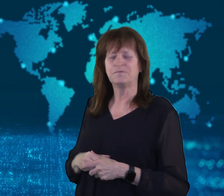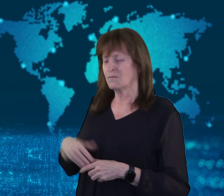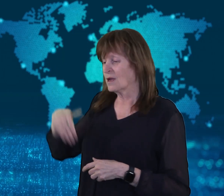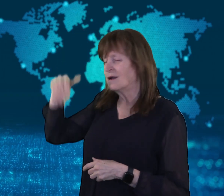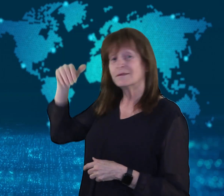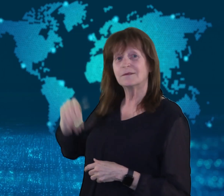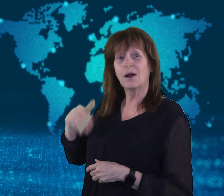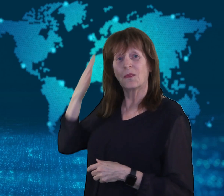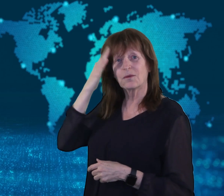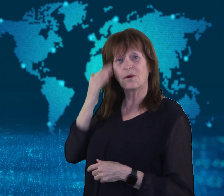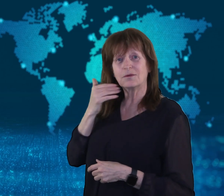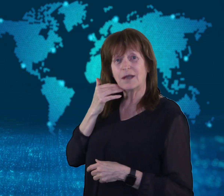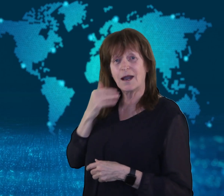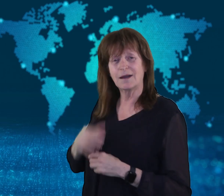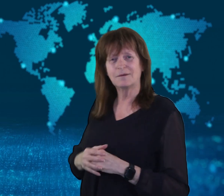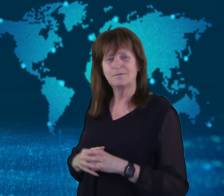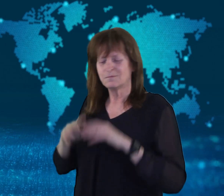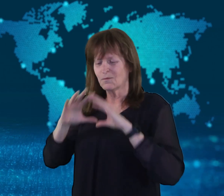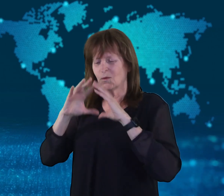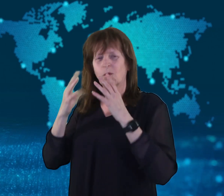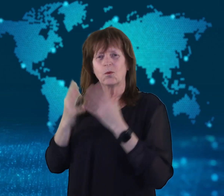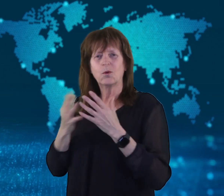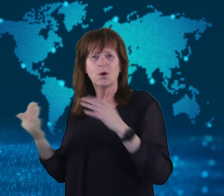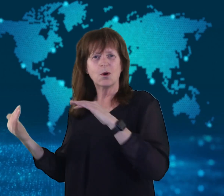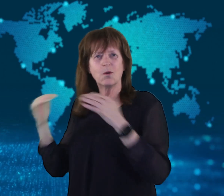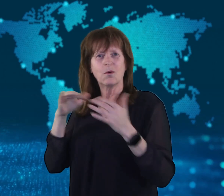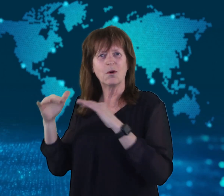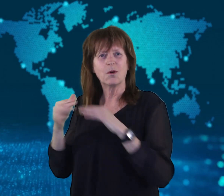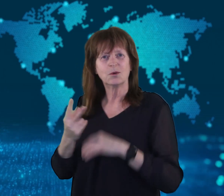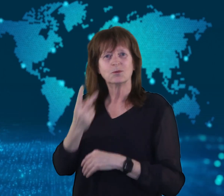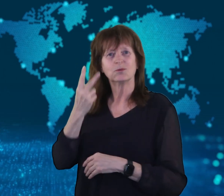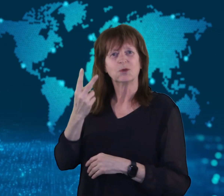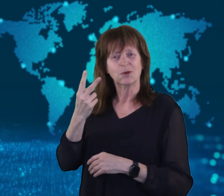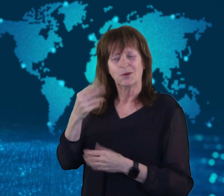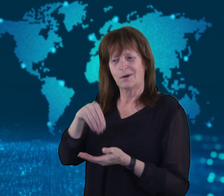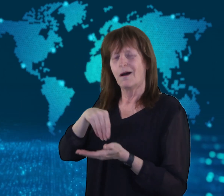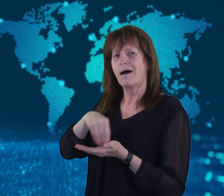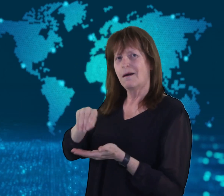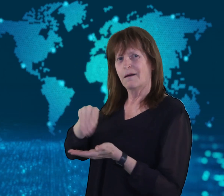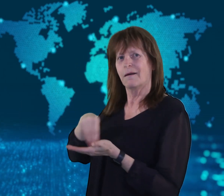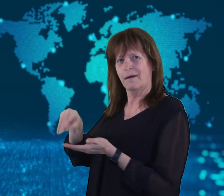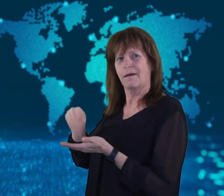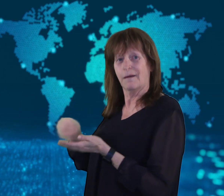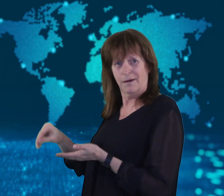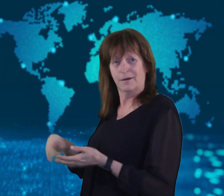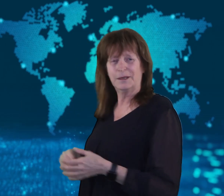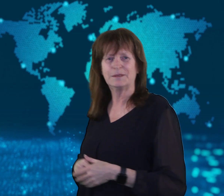WWII compensation